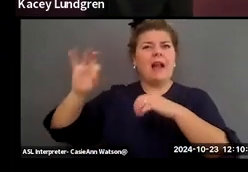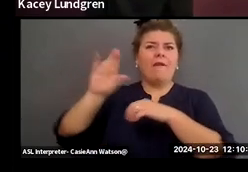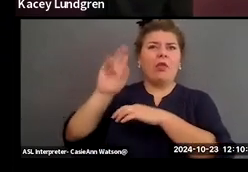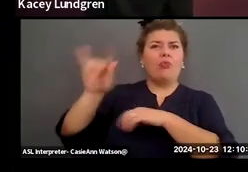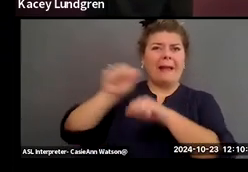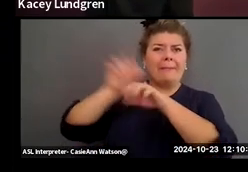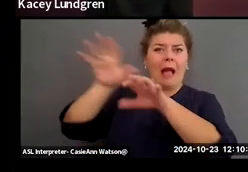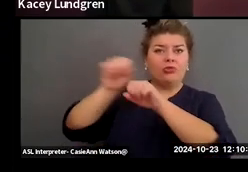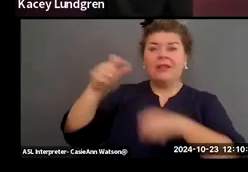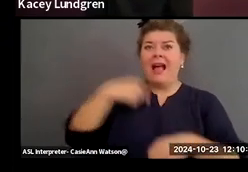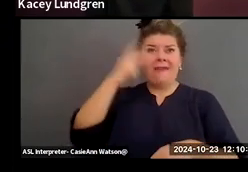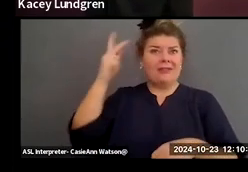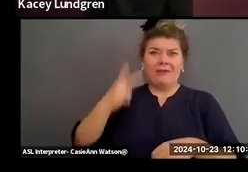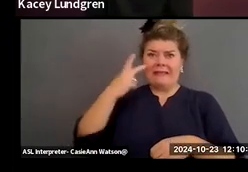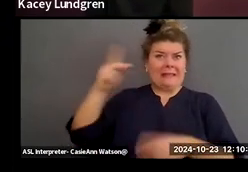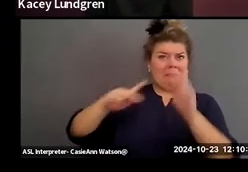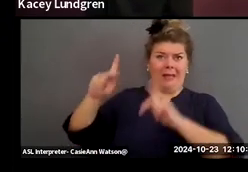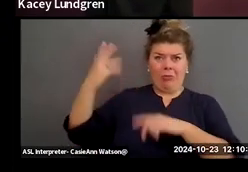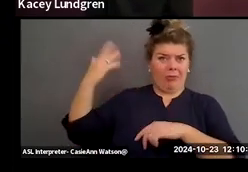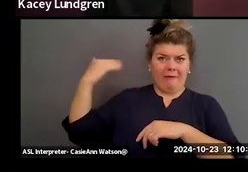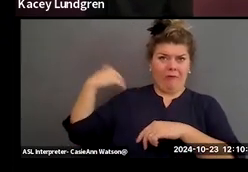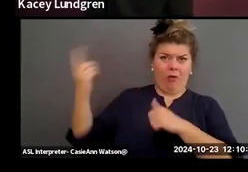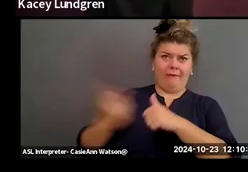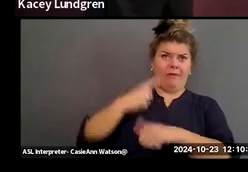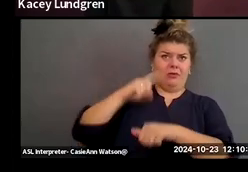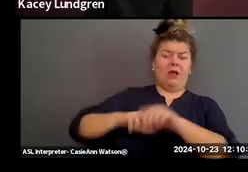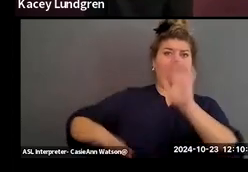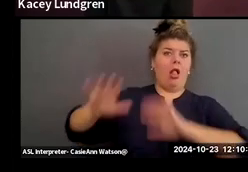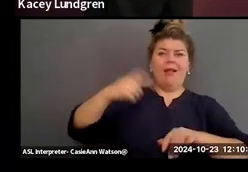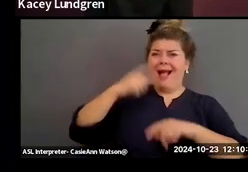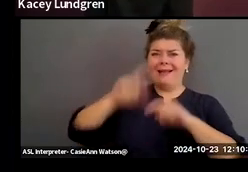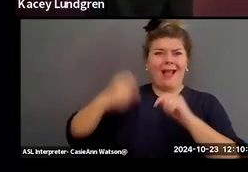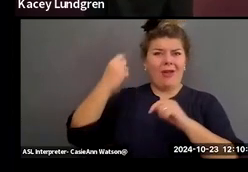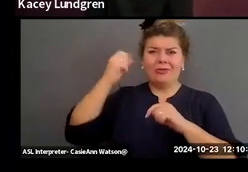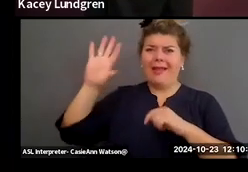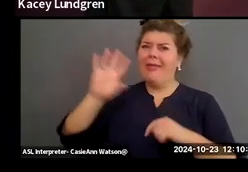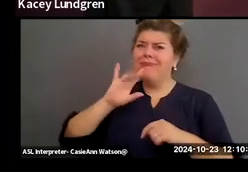I have never seen these people here before and cannot understand their language,